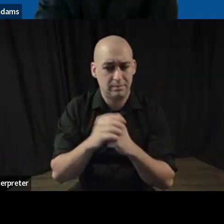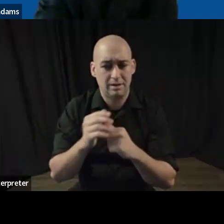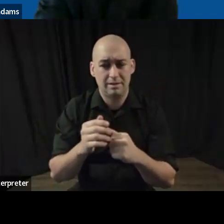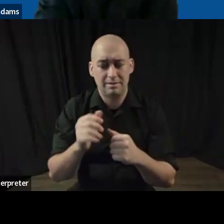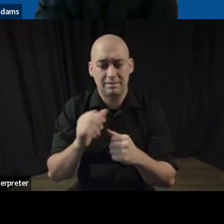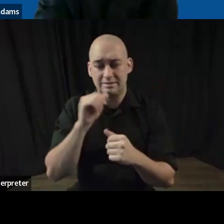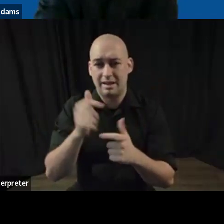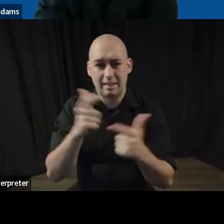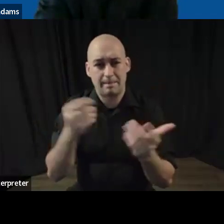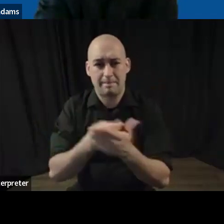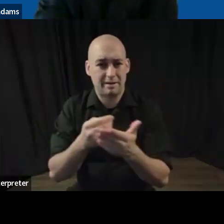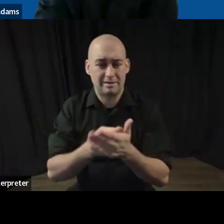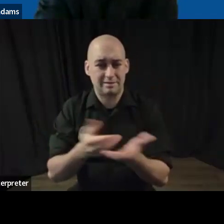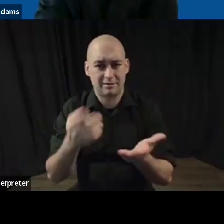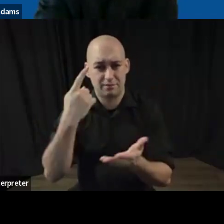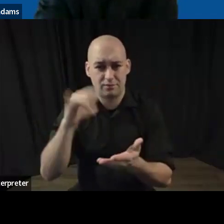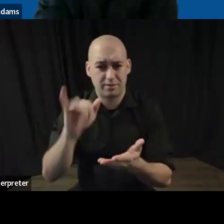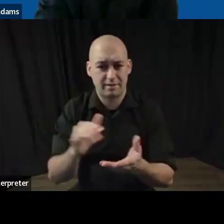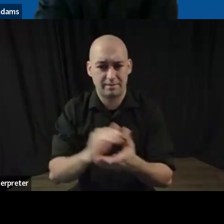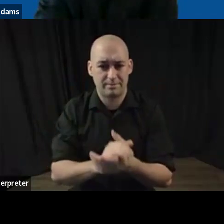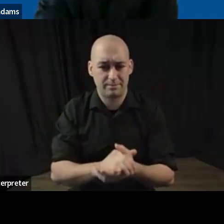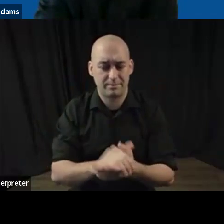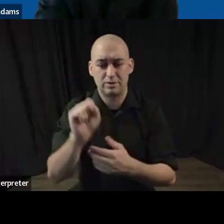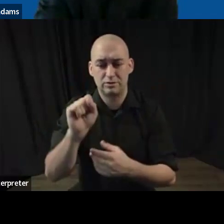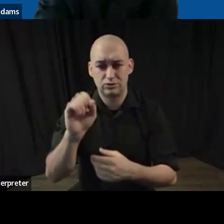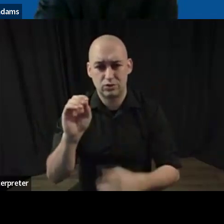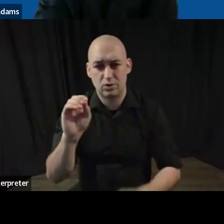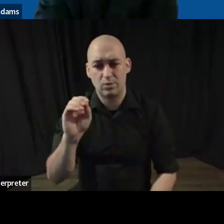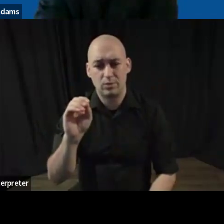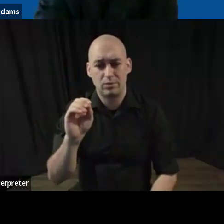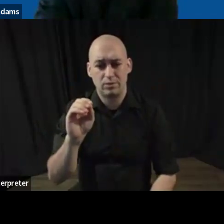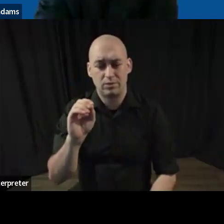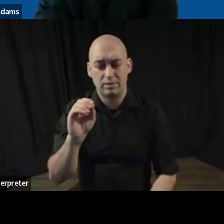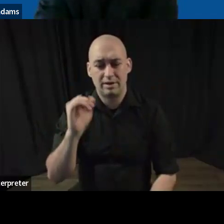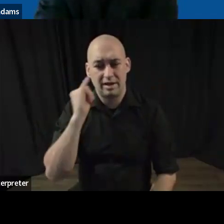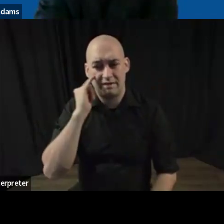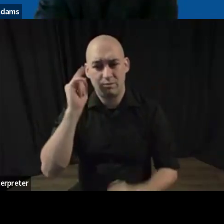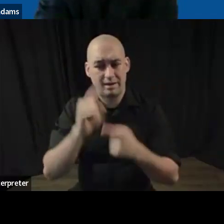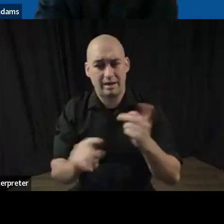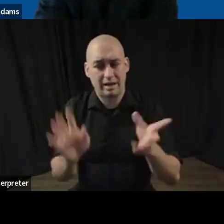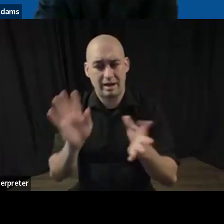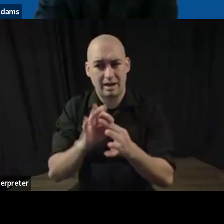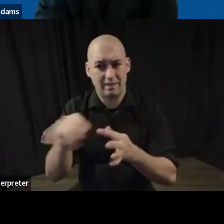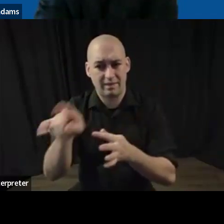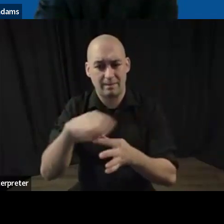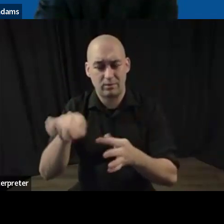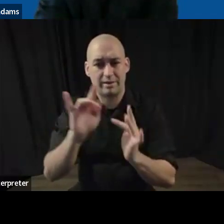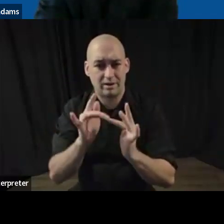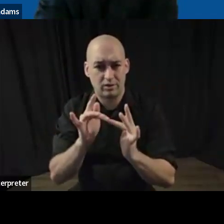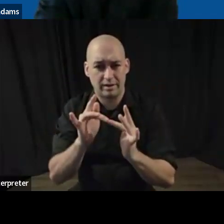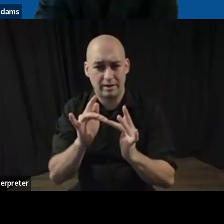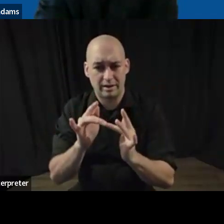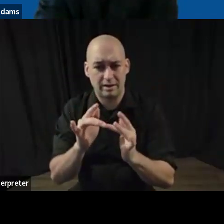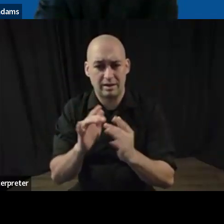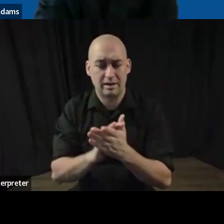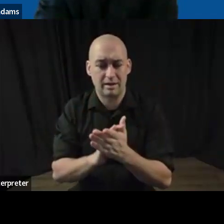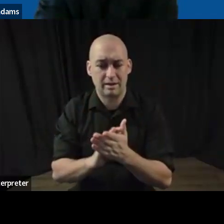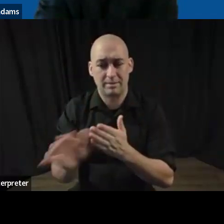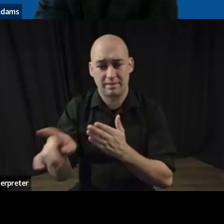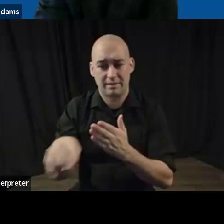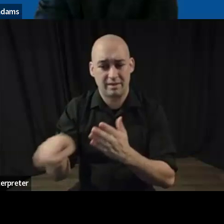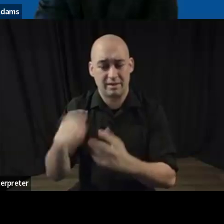internet at home. So, if we can't connect them to the internet, then would they be considered not,